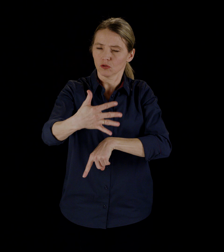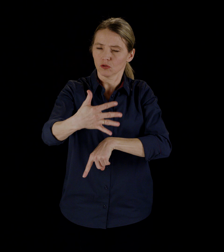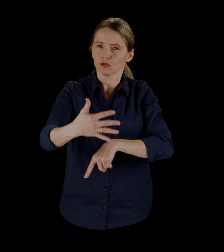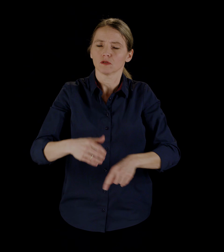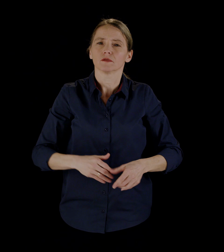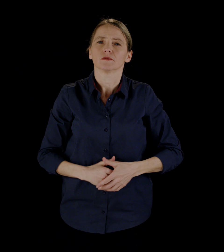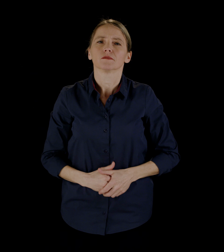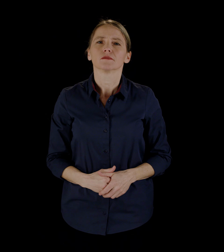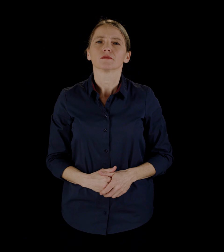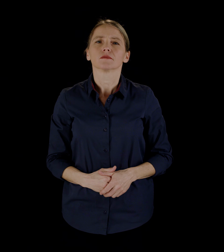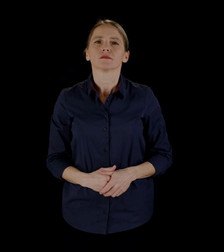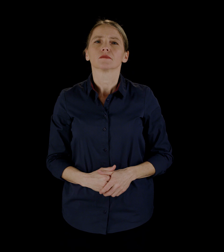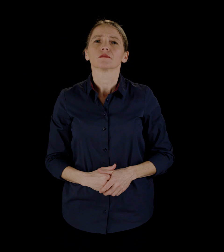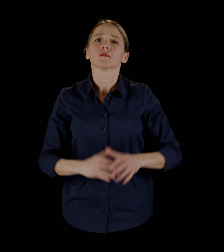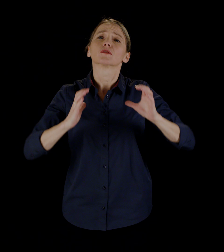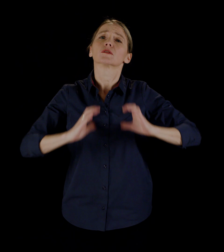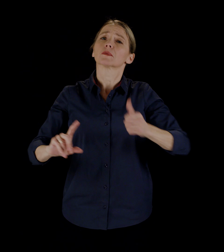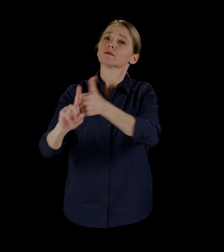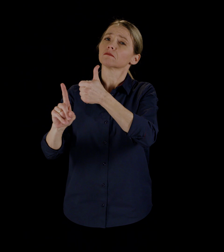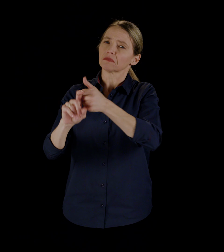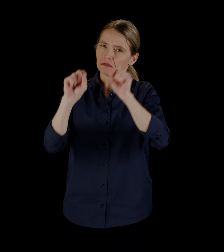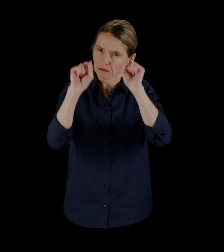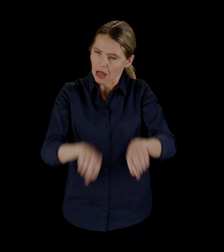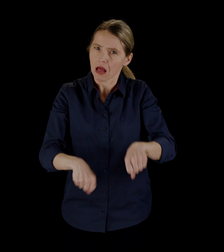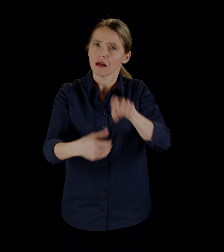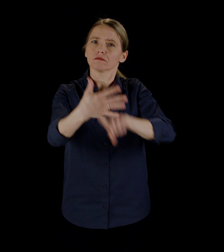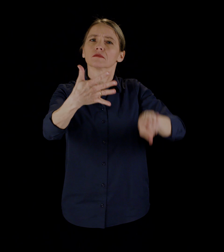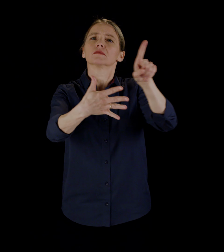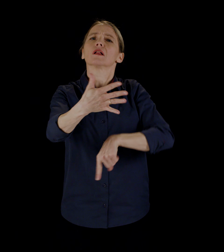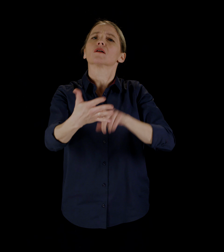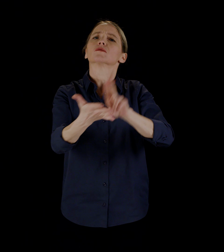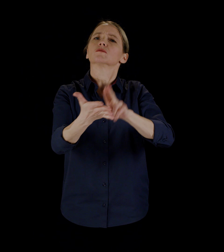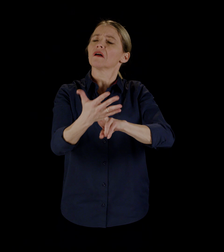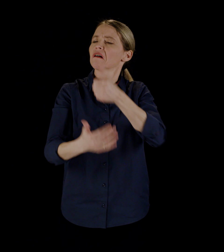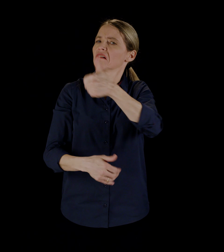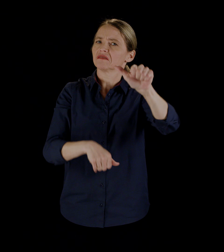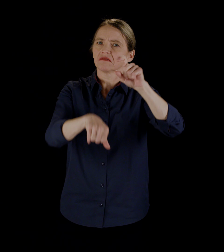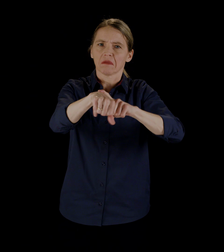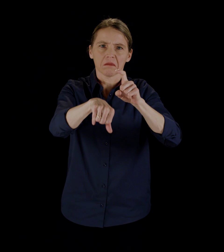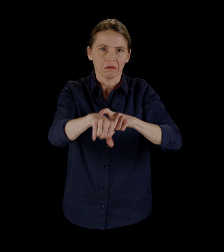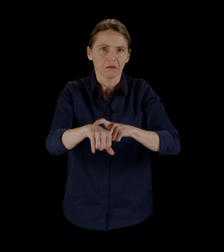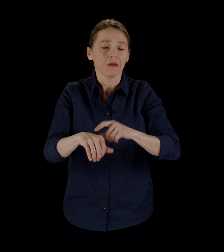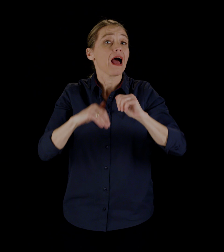A customer may cancel their contract at any time by notifying their Code ISP.